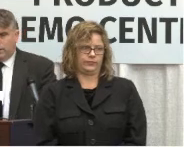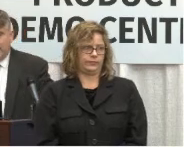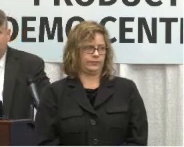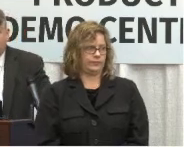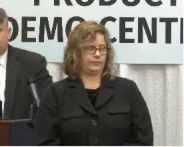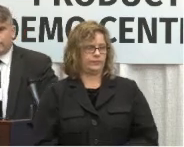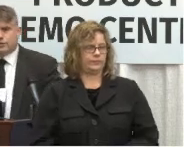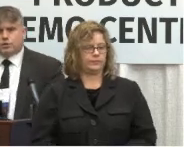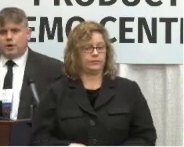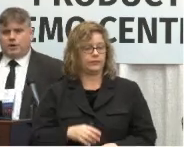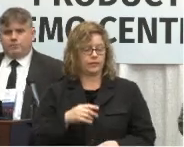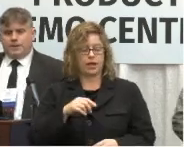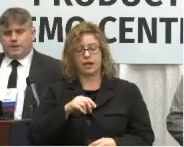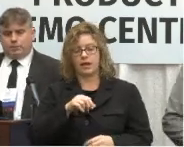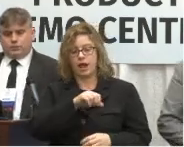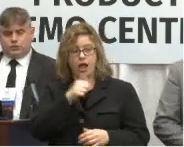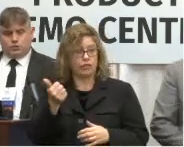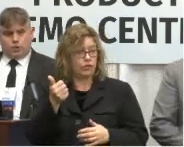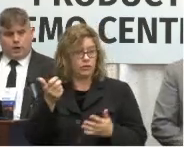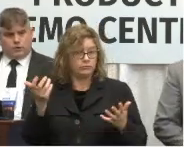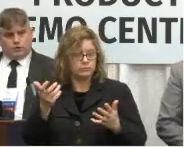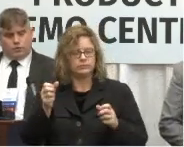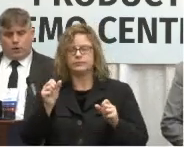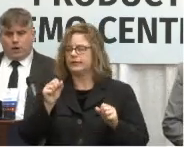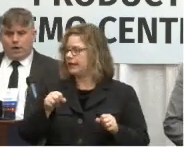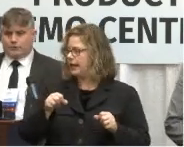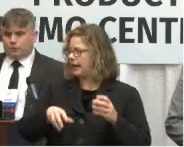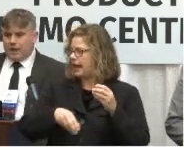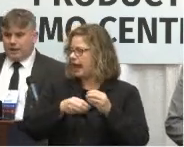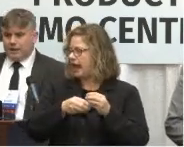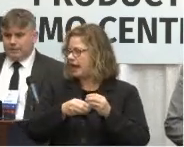They have a feature of being able to do underlining